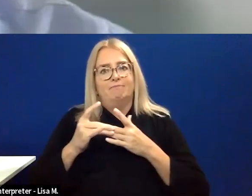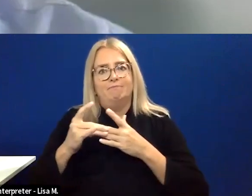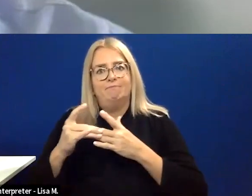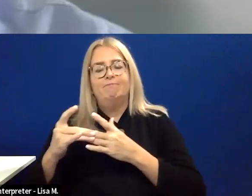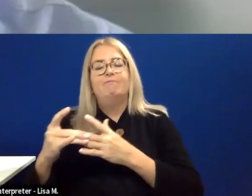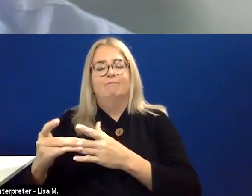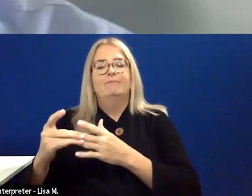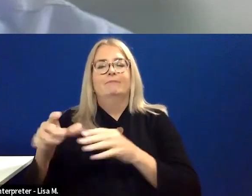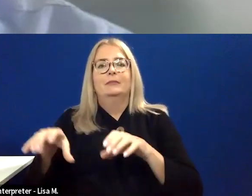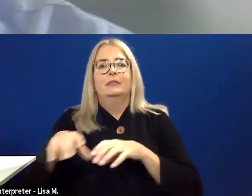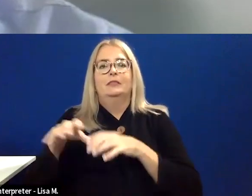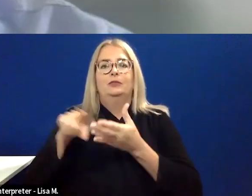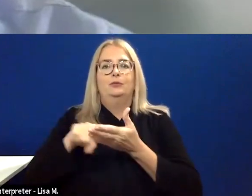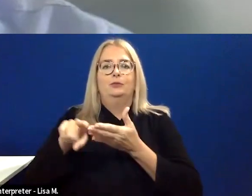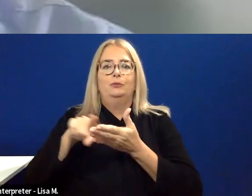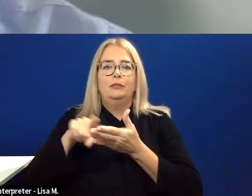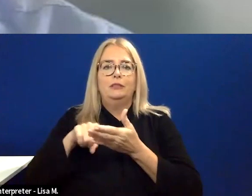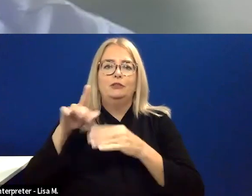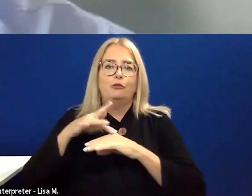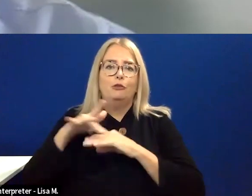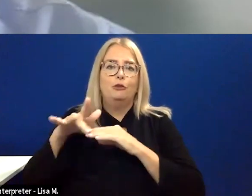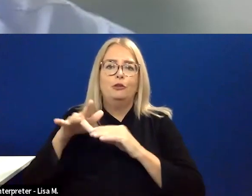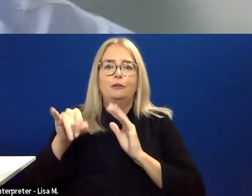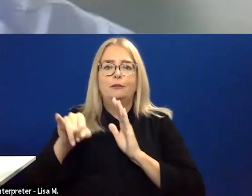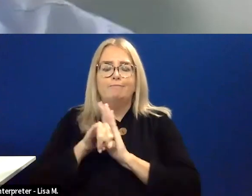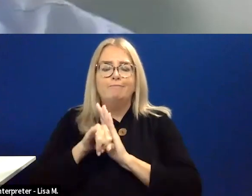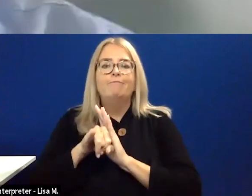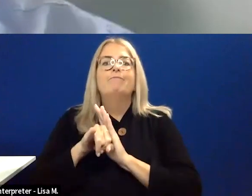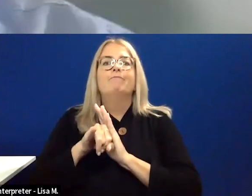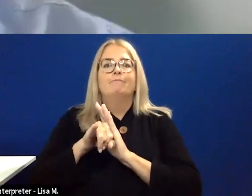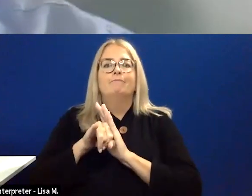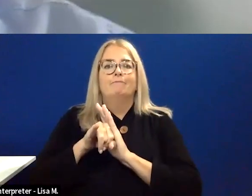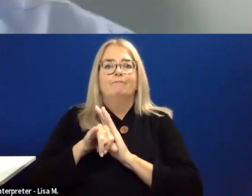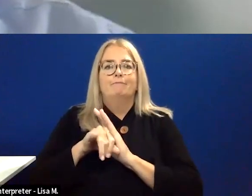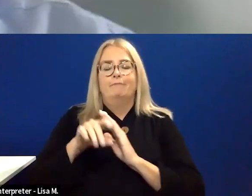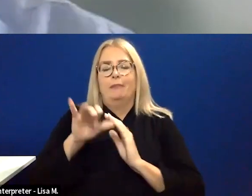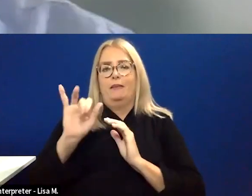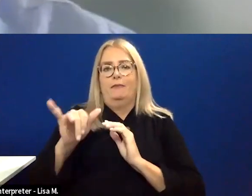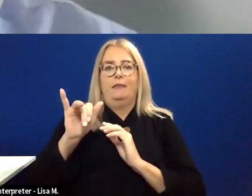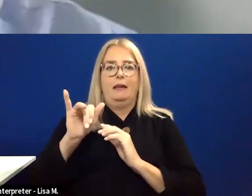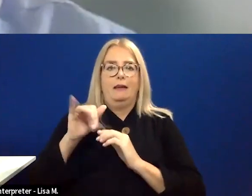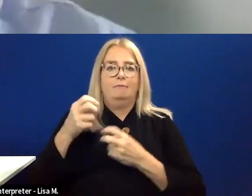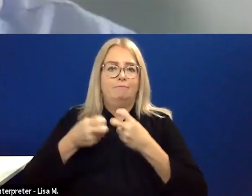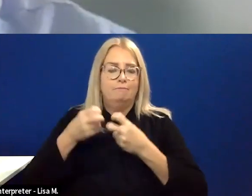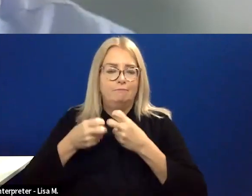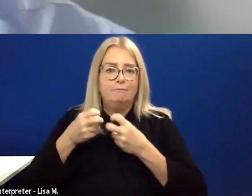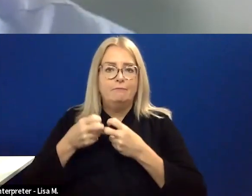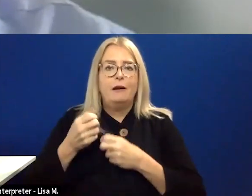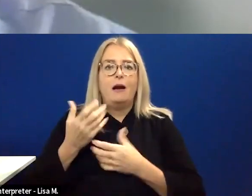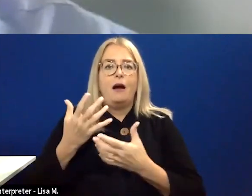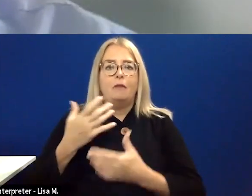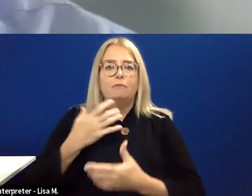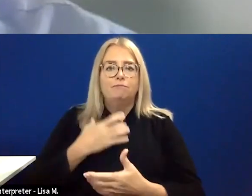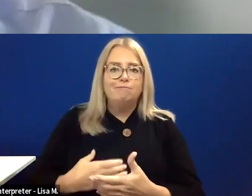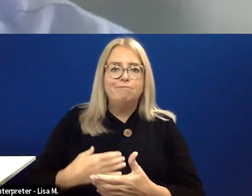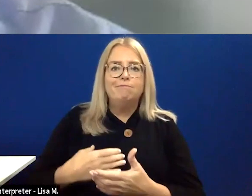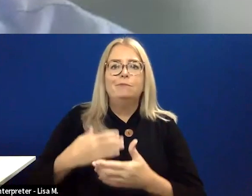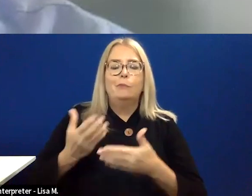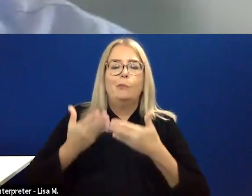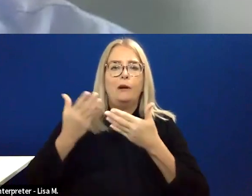in early identification of Dyslexia uh with the desire to to provide services to prevent uh the